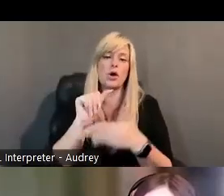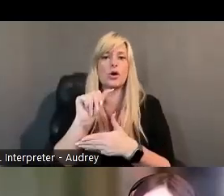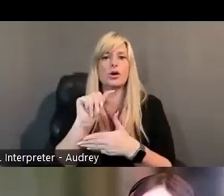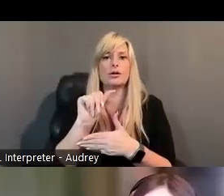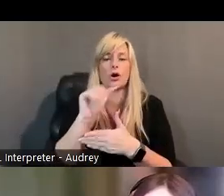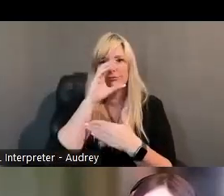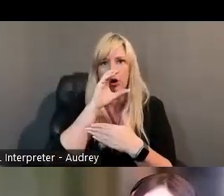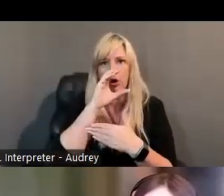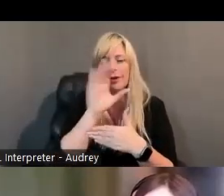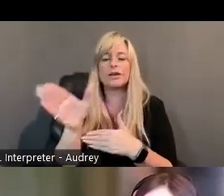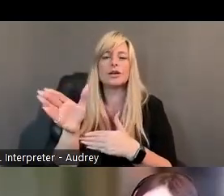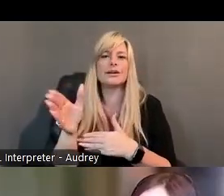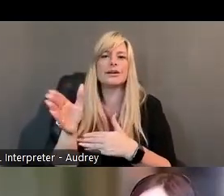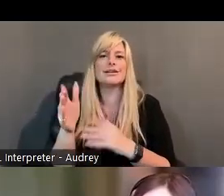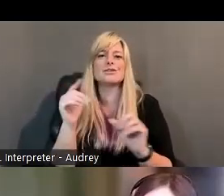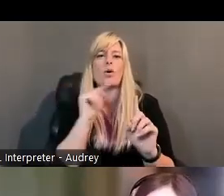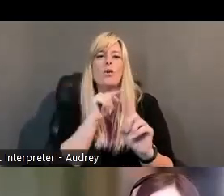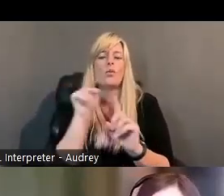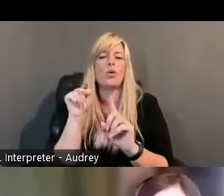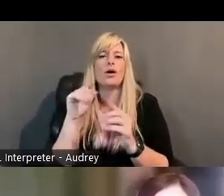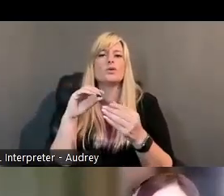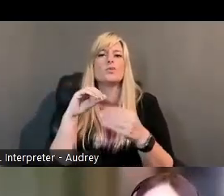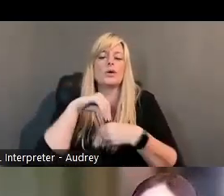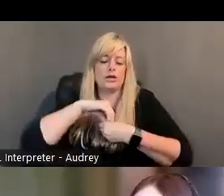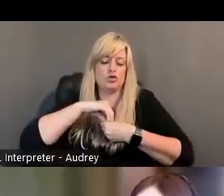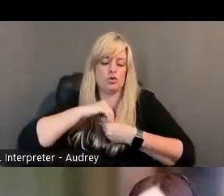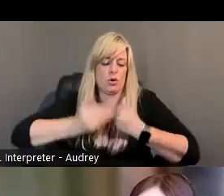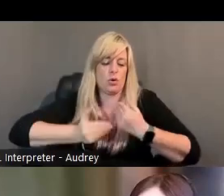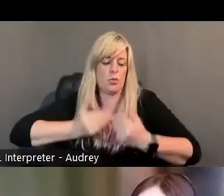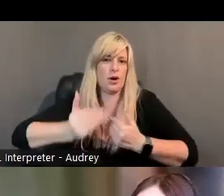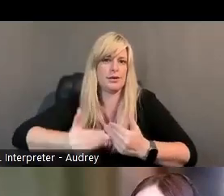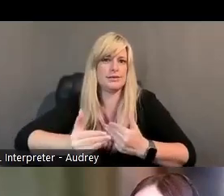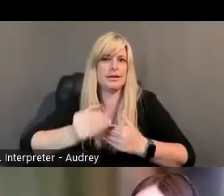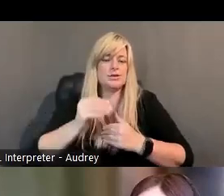particularly those that are more about internal processes or more informational or in settings